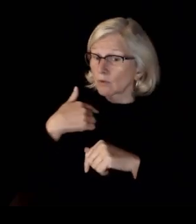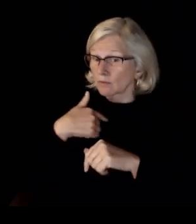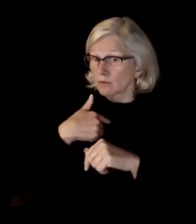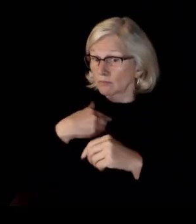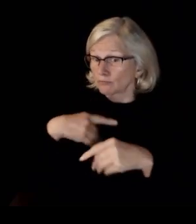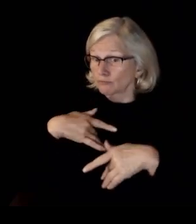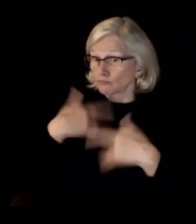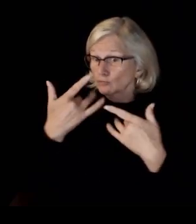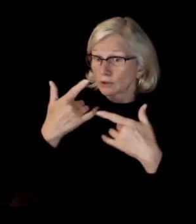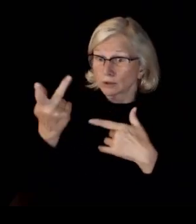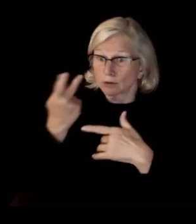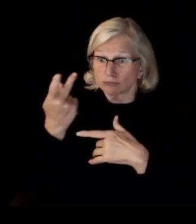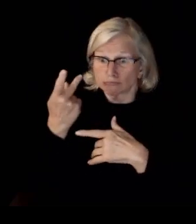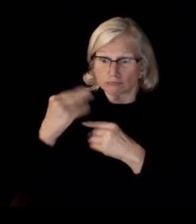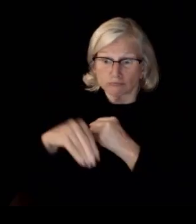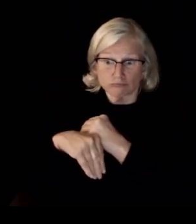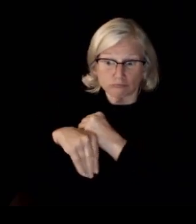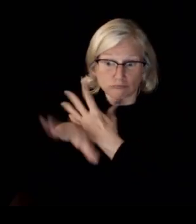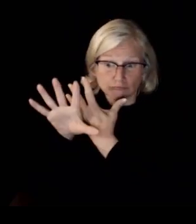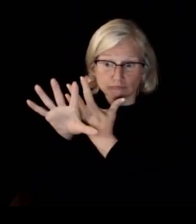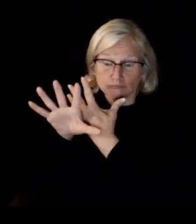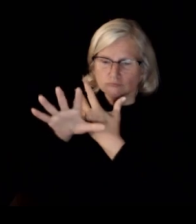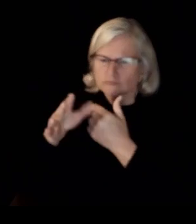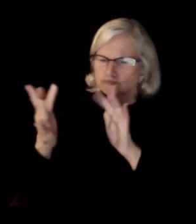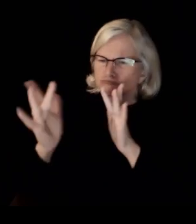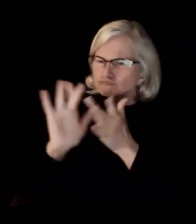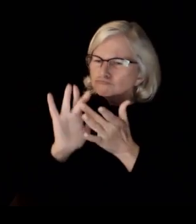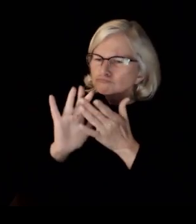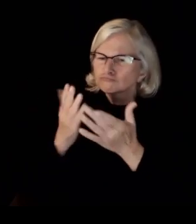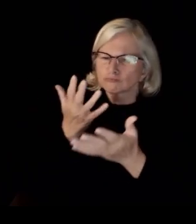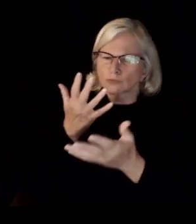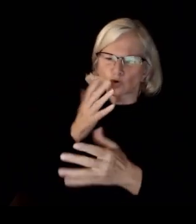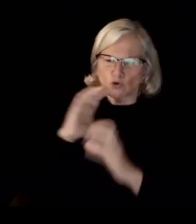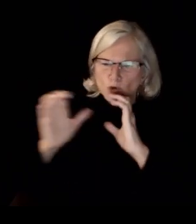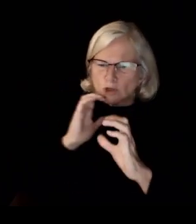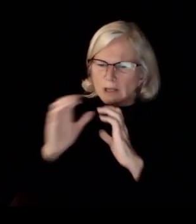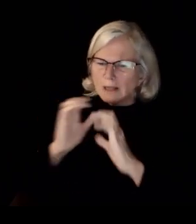was very collegial as Kris said in her opening comments. They were very complimentary